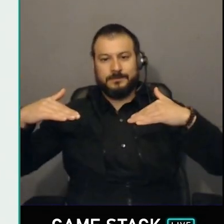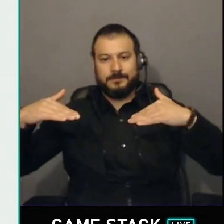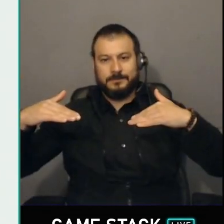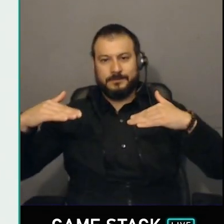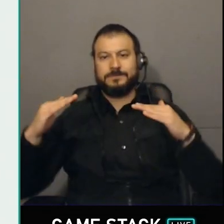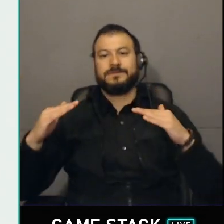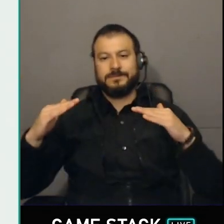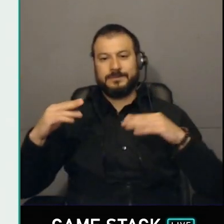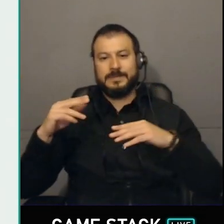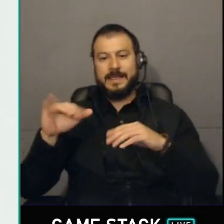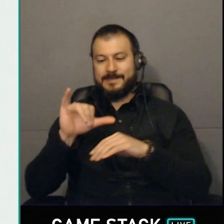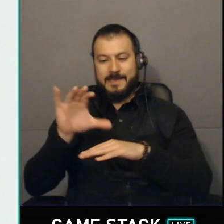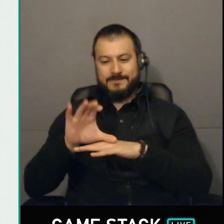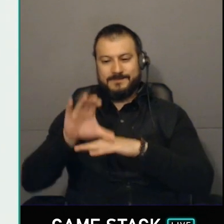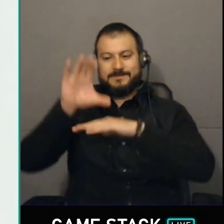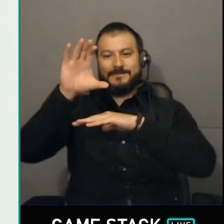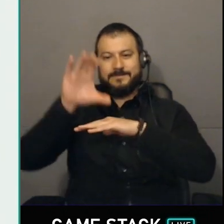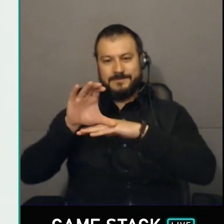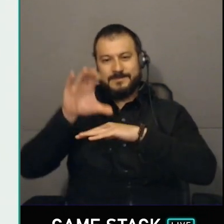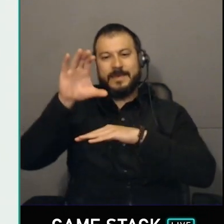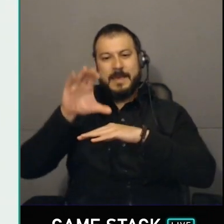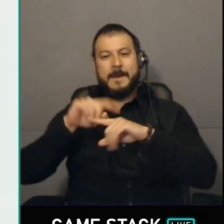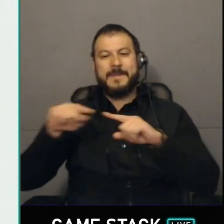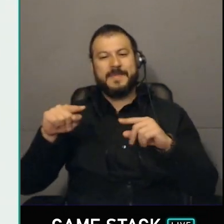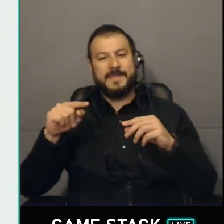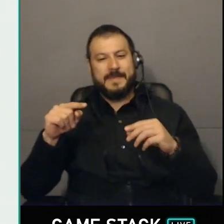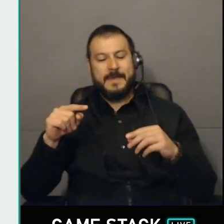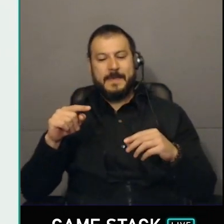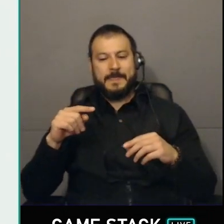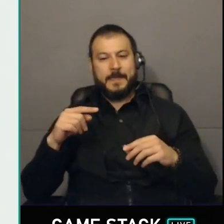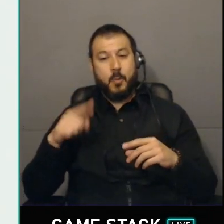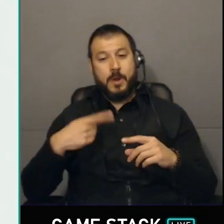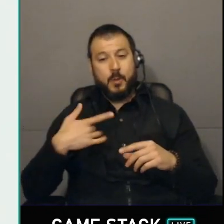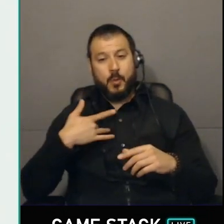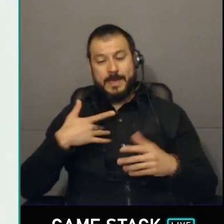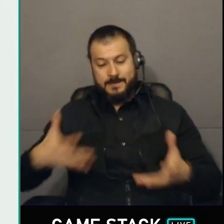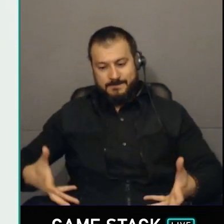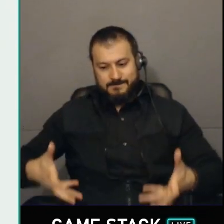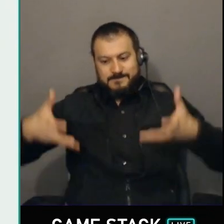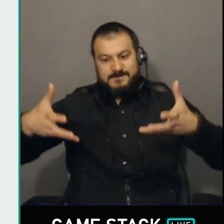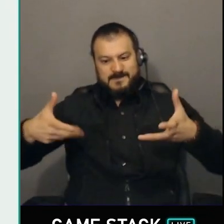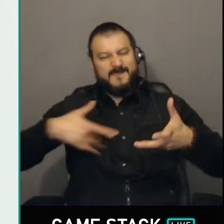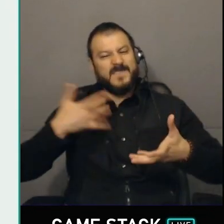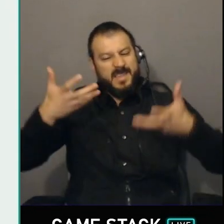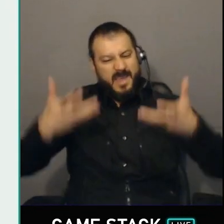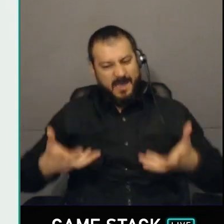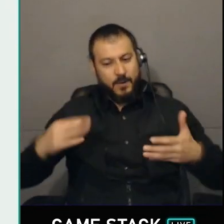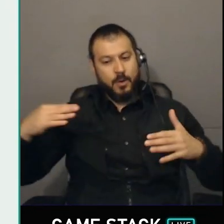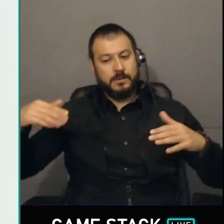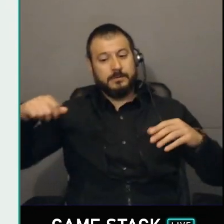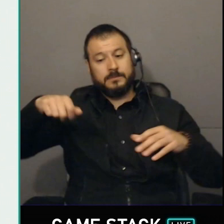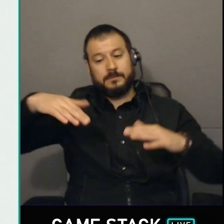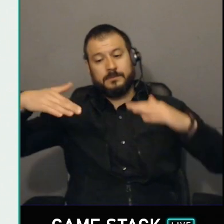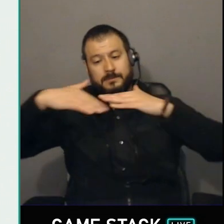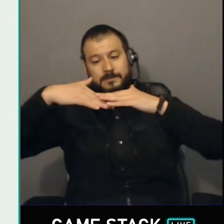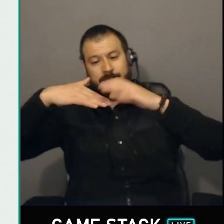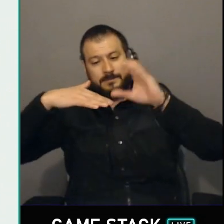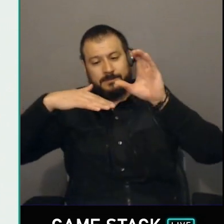But it's the mass we're feeling when we lift the box directly, or lift it with a lever, is what